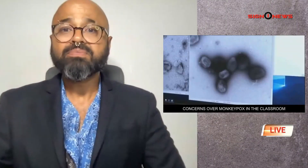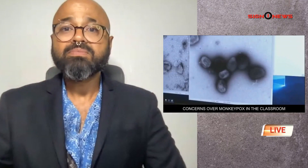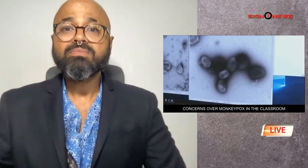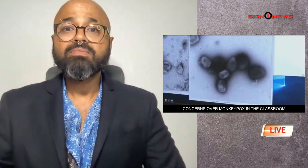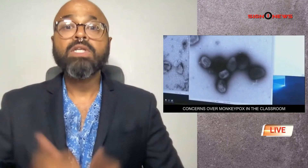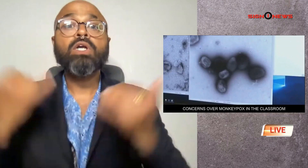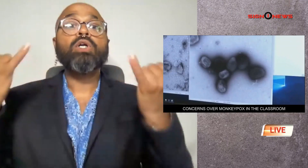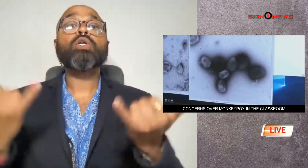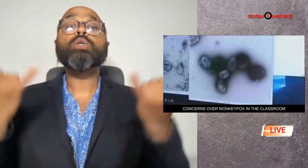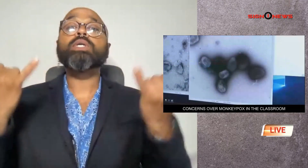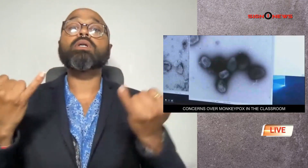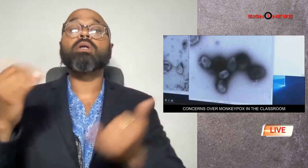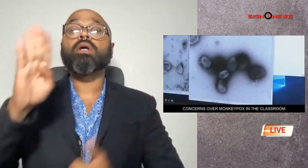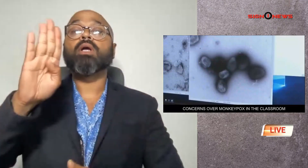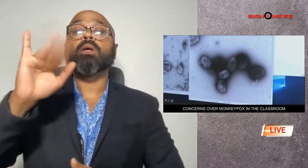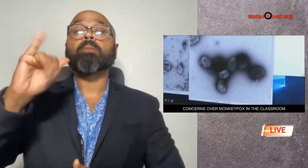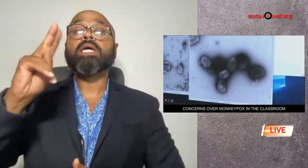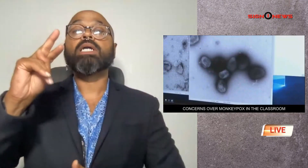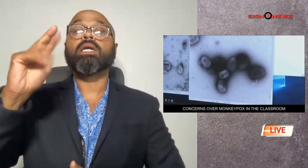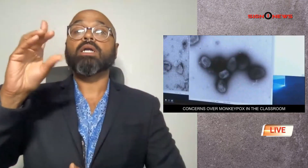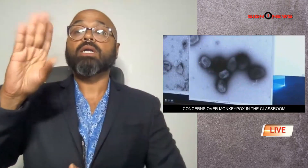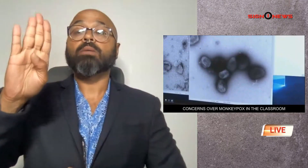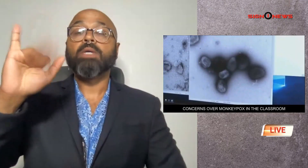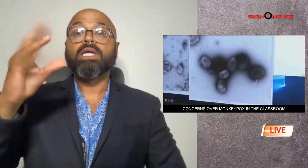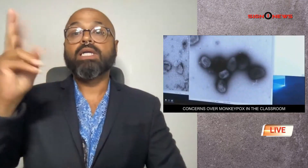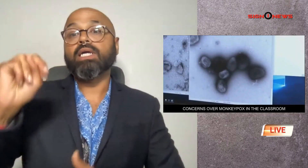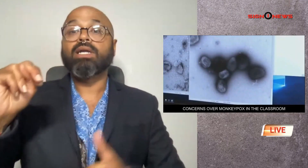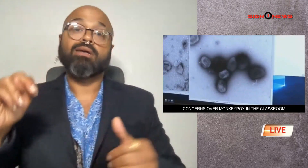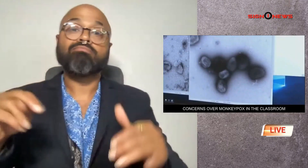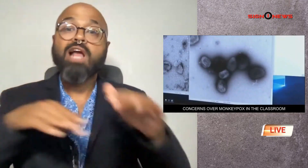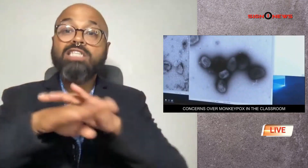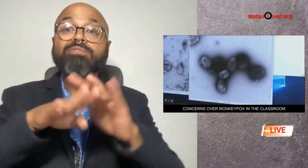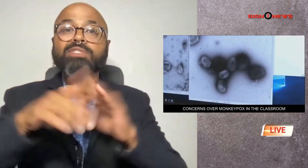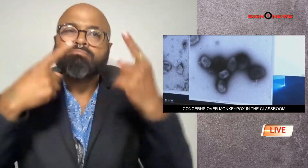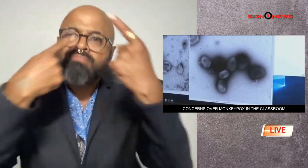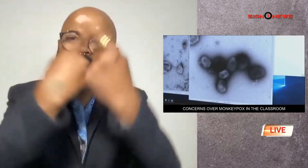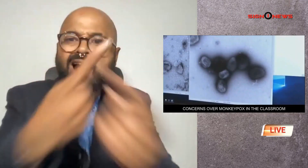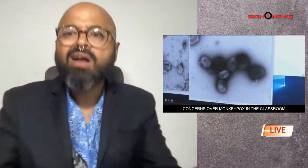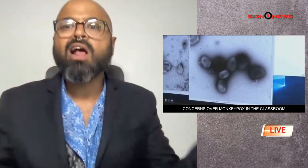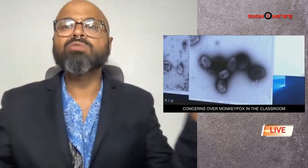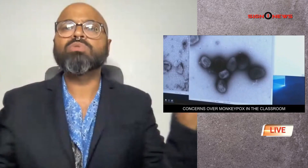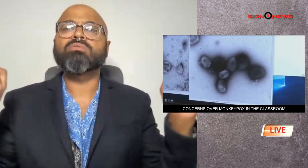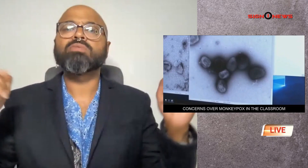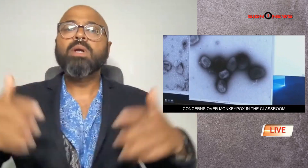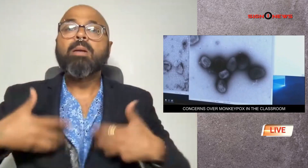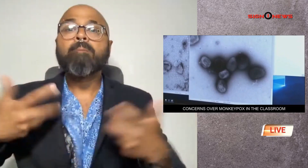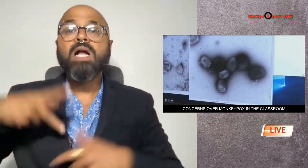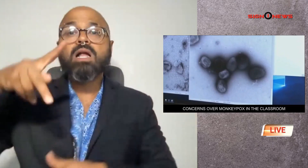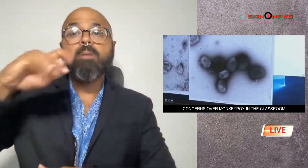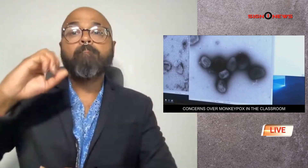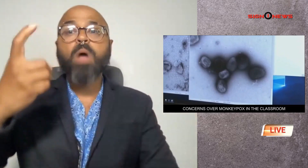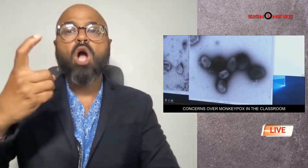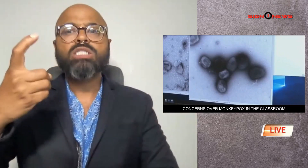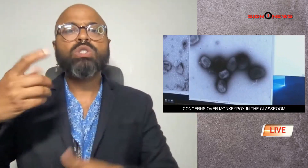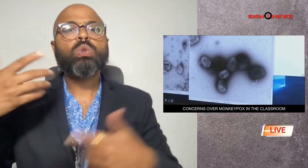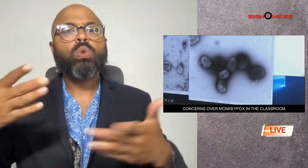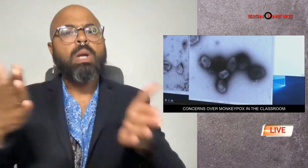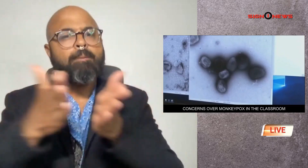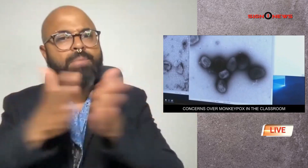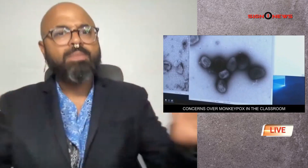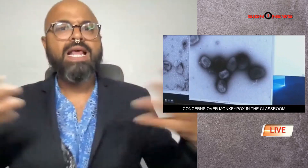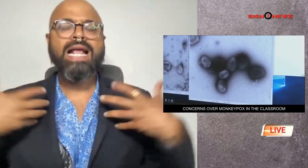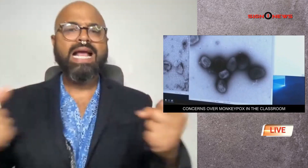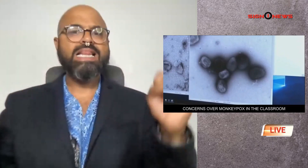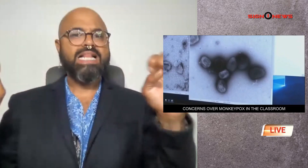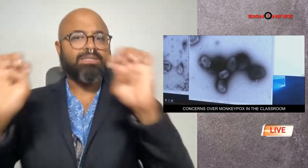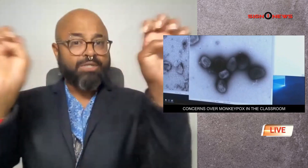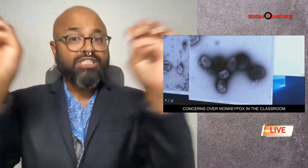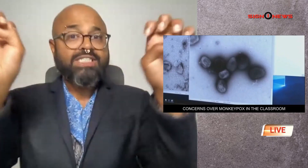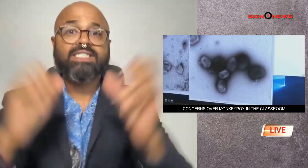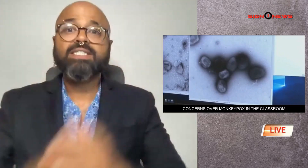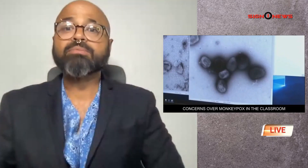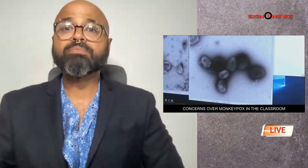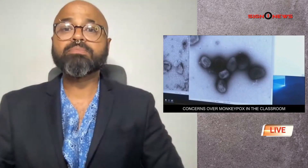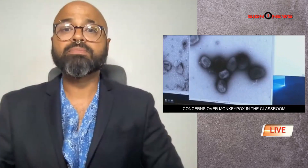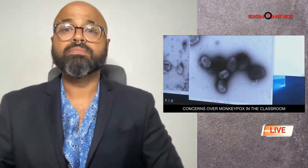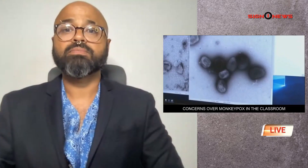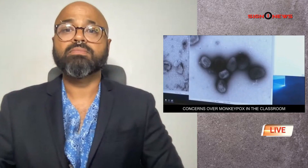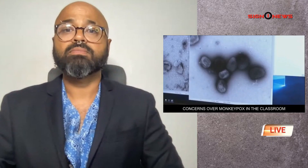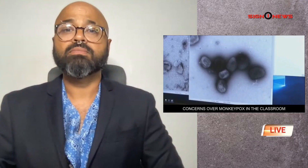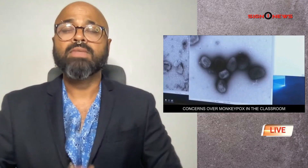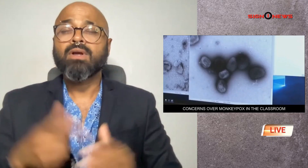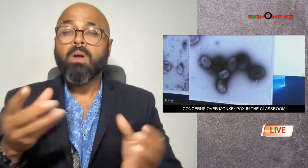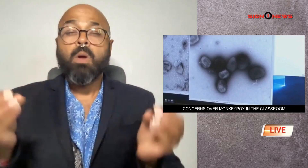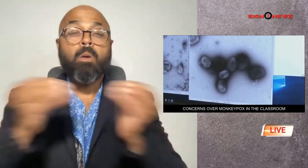monkeypox today the Biden administration announced monkeypox is now the public health emergency